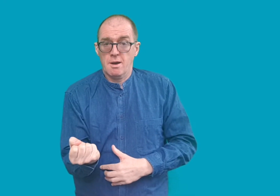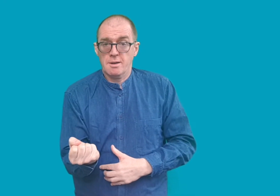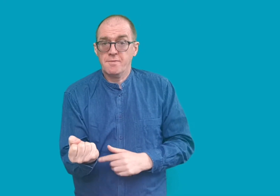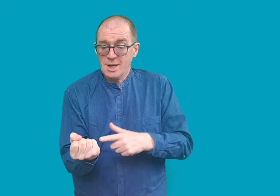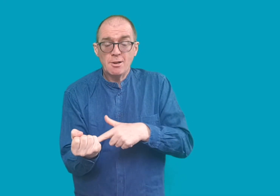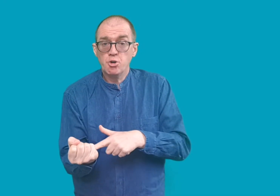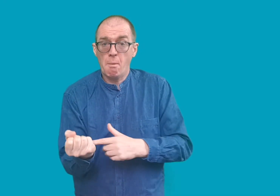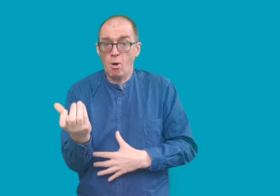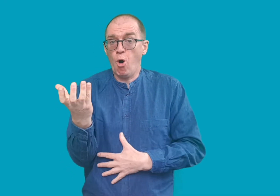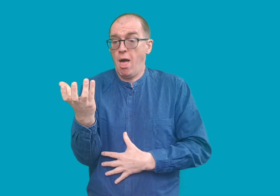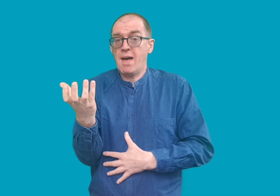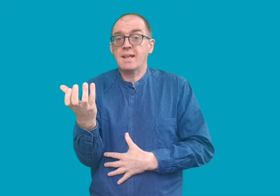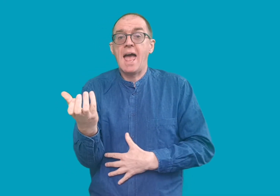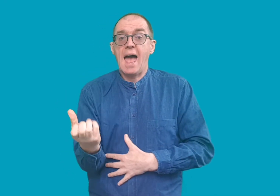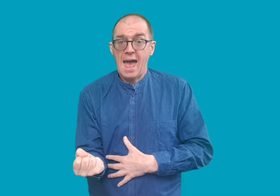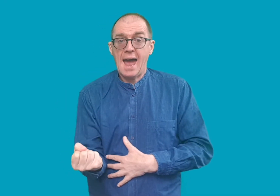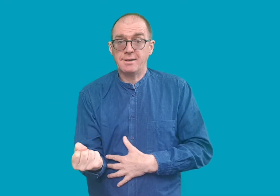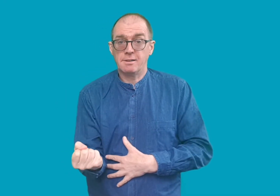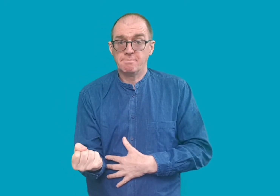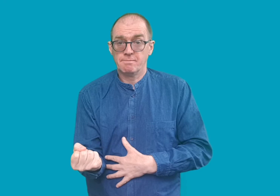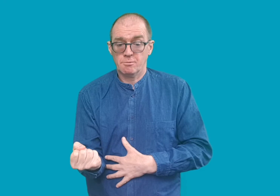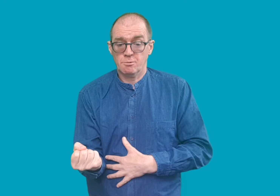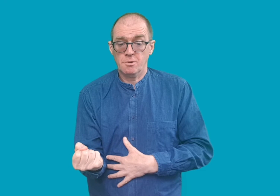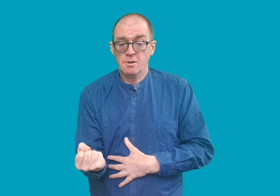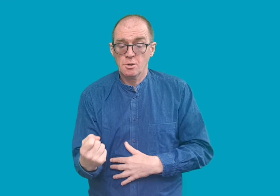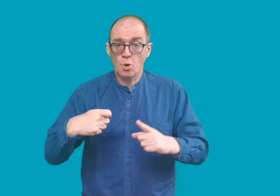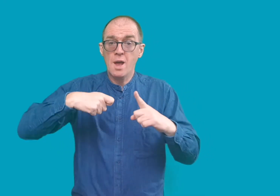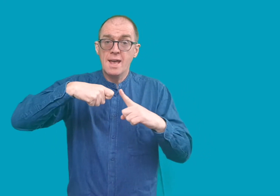as if you're catching a ball and that's 'had'. Alright? So,